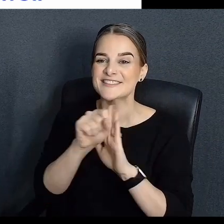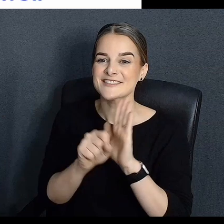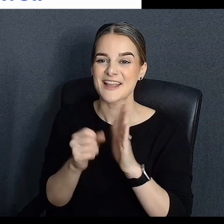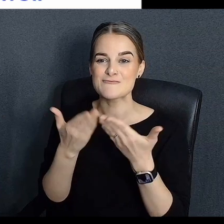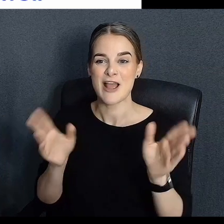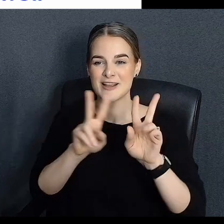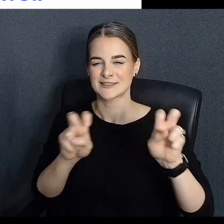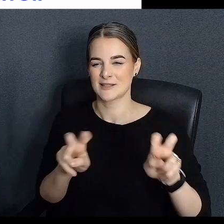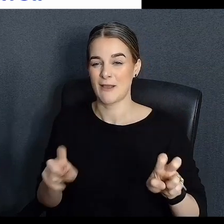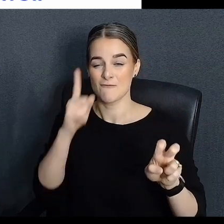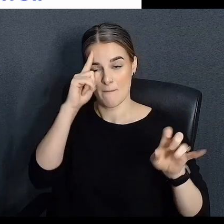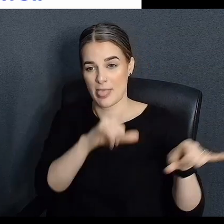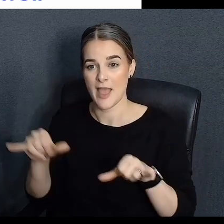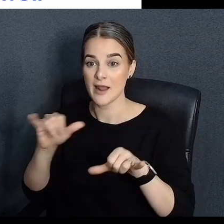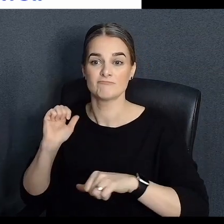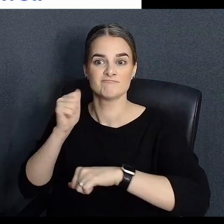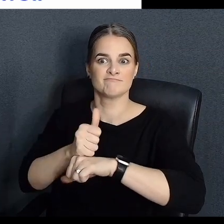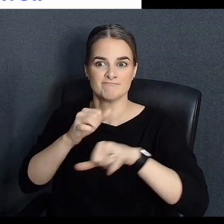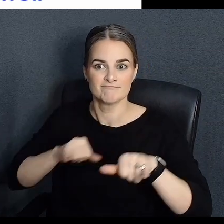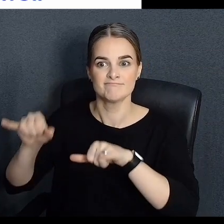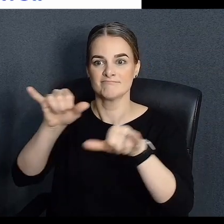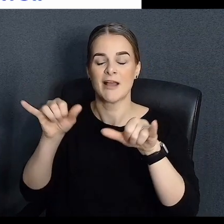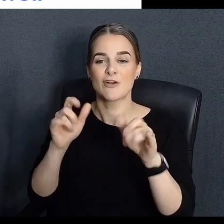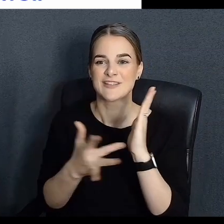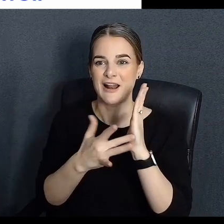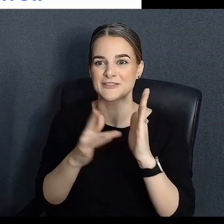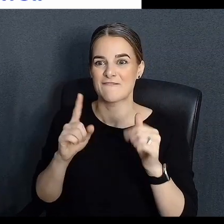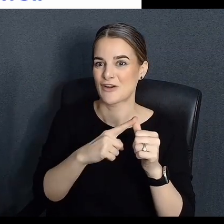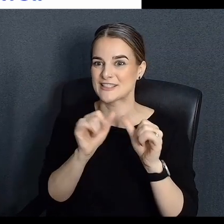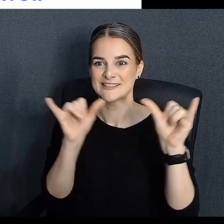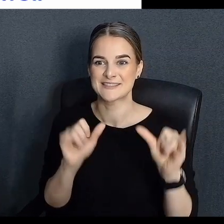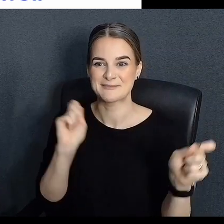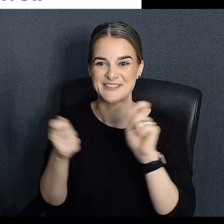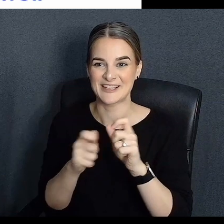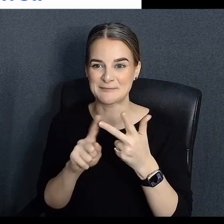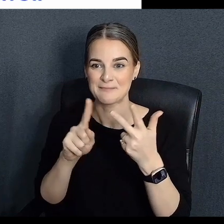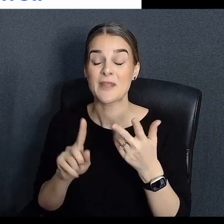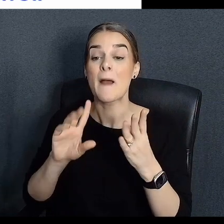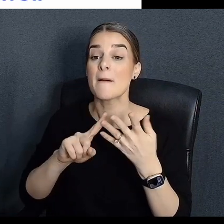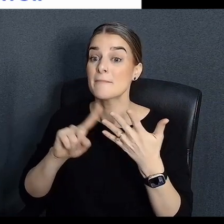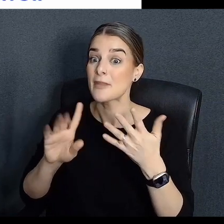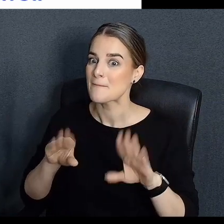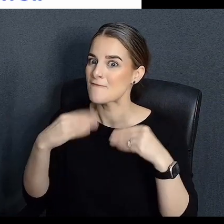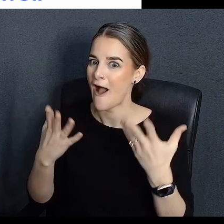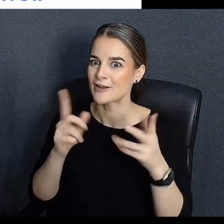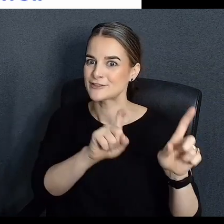to plan and benchmark a technology first system change, a provider survey to assess technology awareness